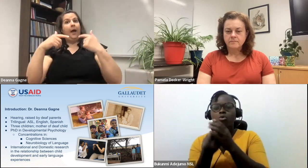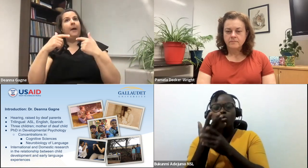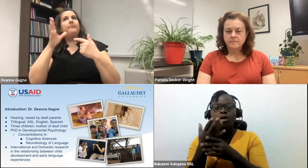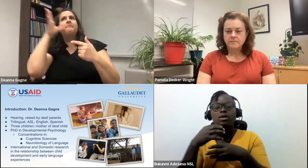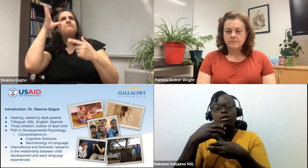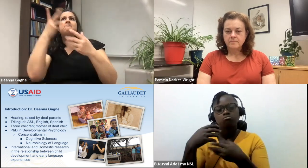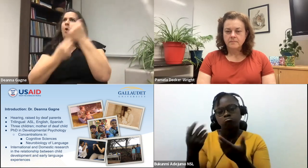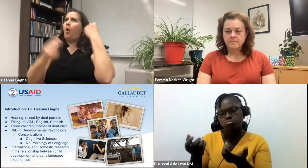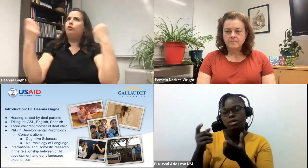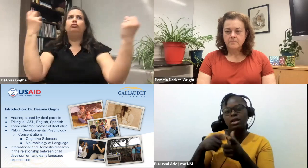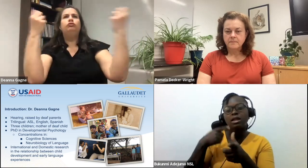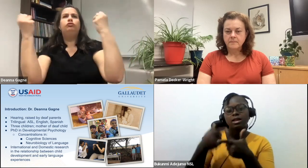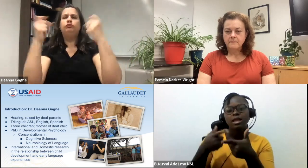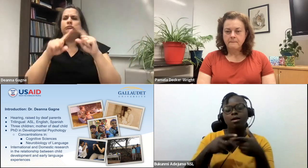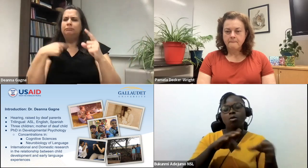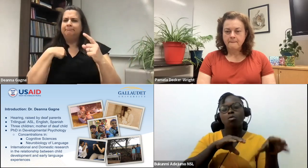So I grew up with